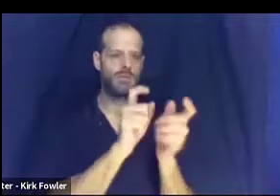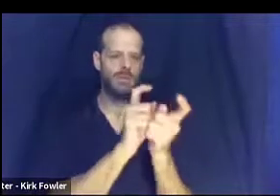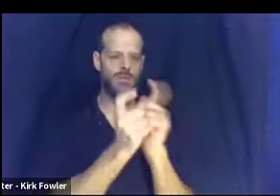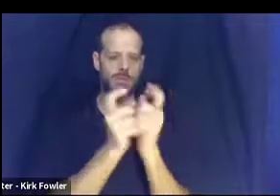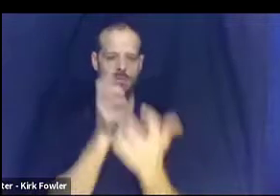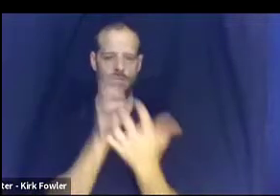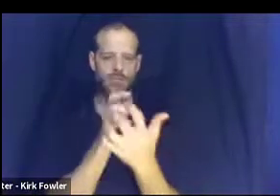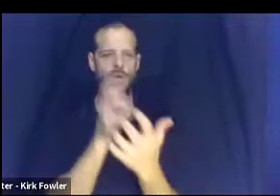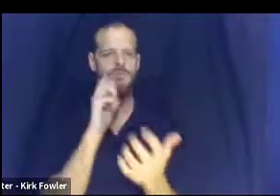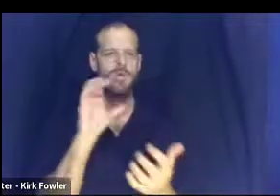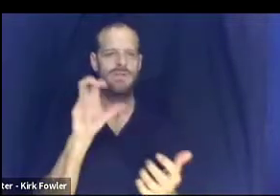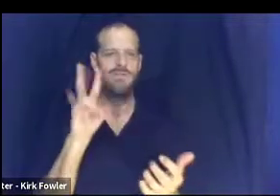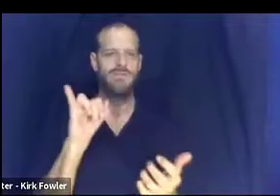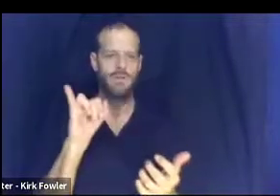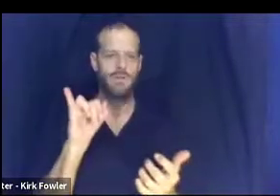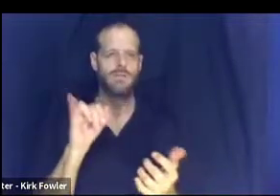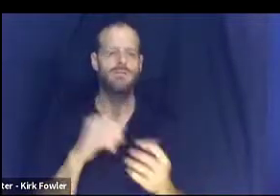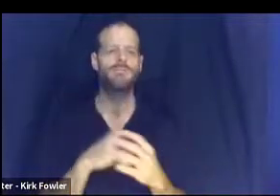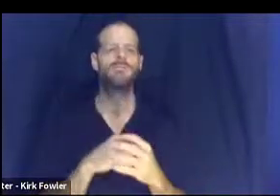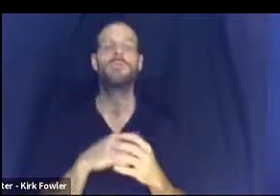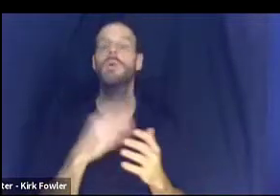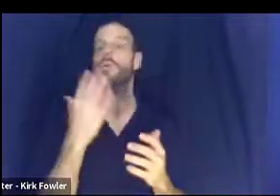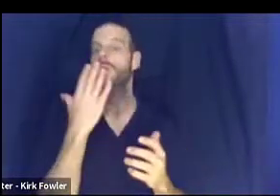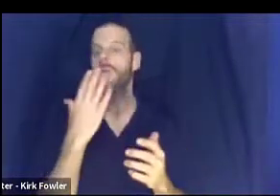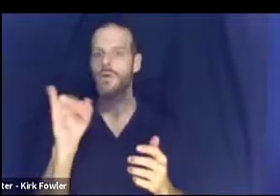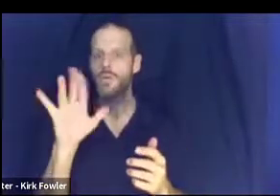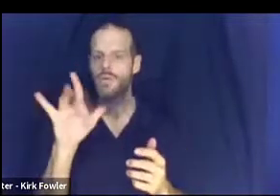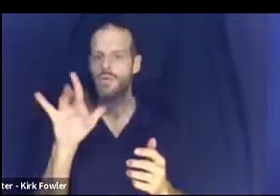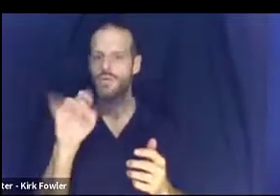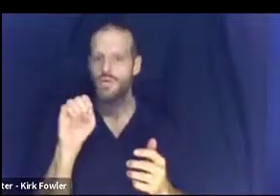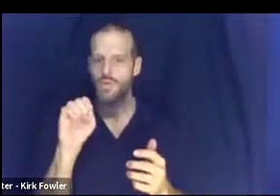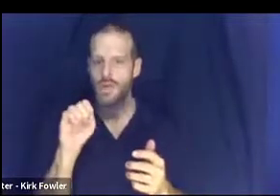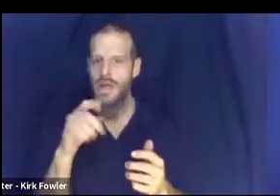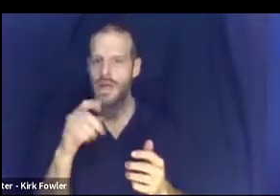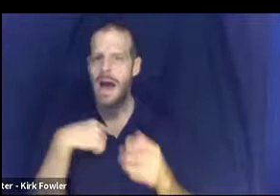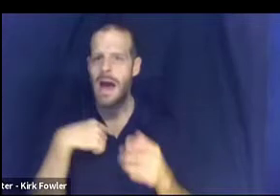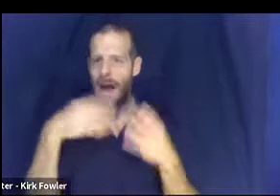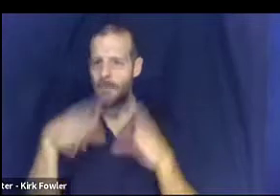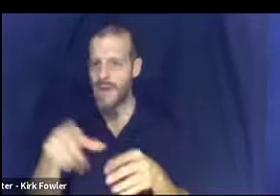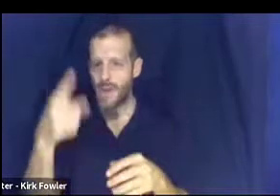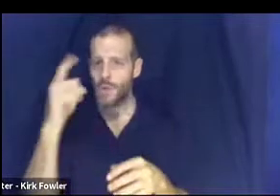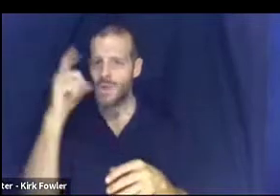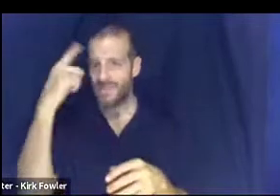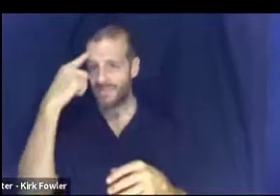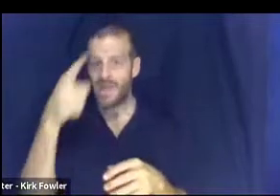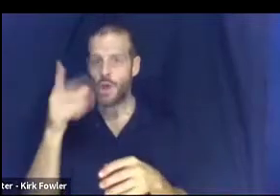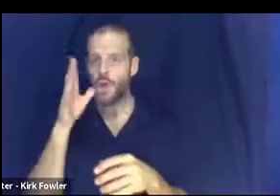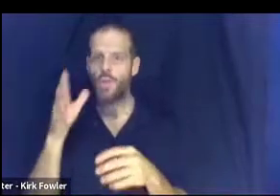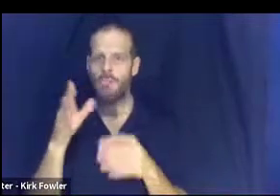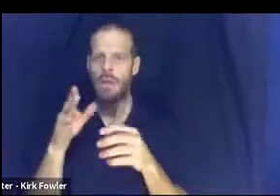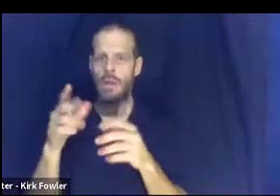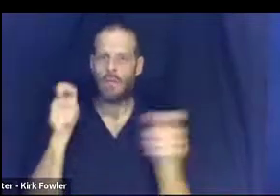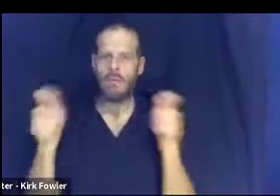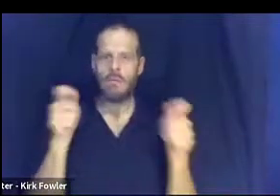Oh, and thank you so much, Julie. I bet you didn't think you'd be like in charge of posting all of the links today, but thank you.